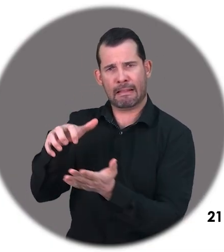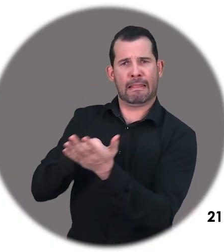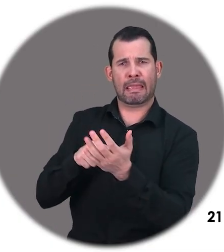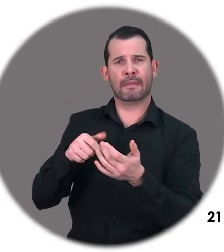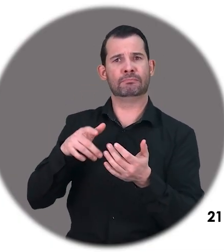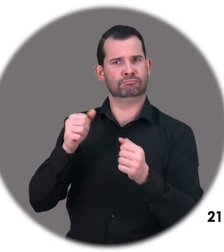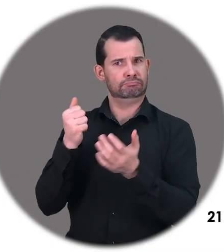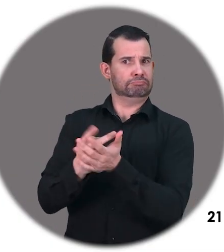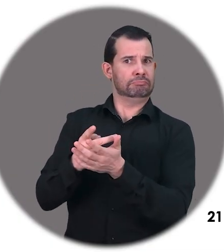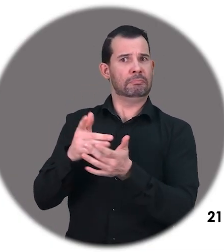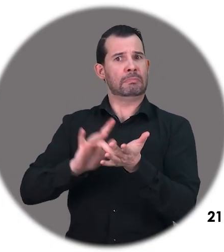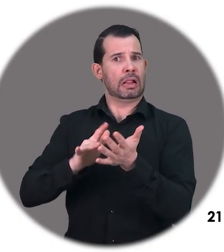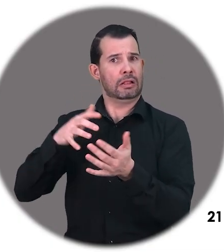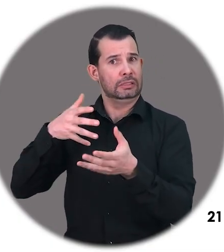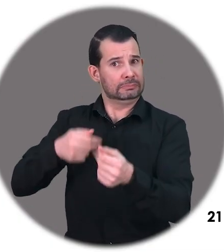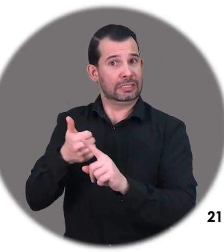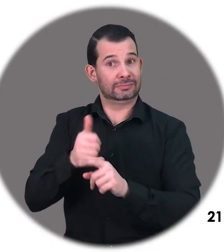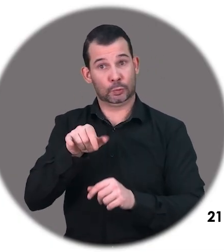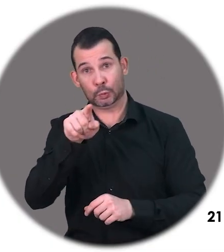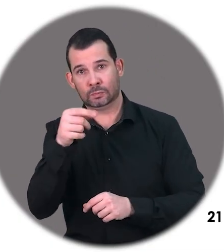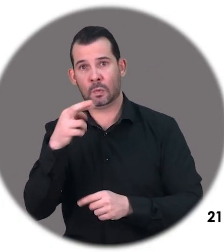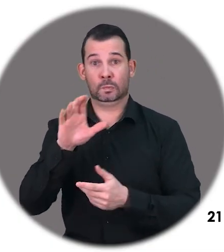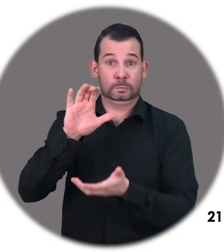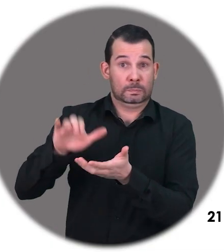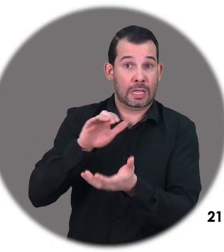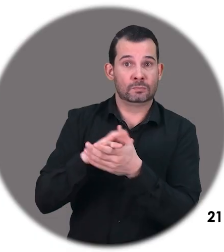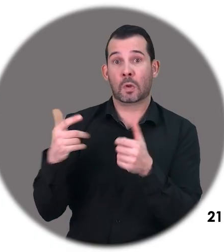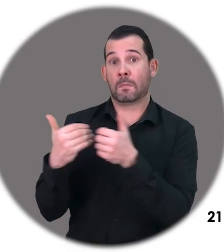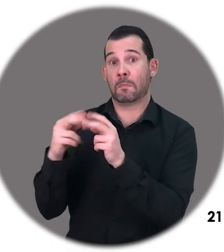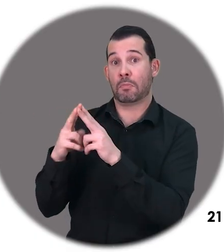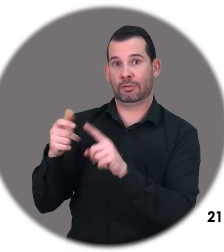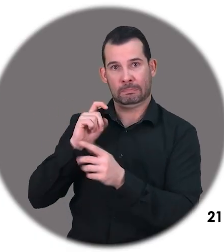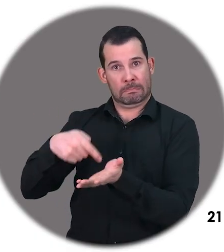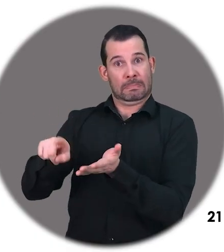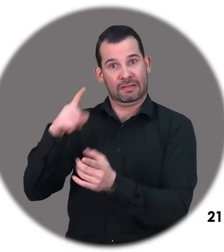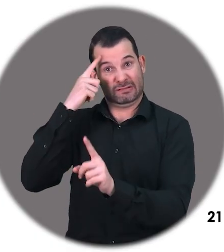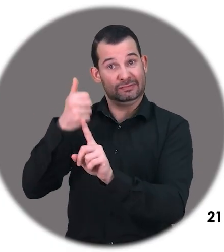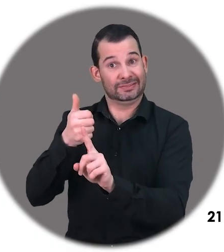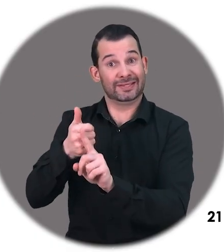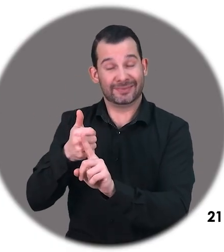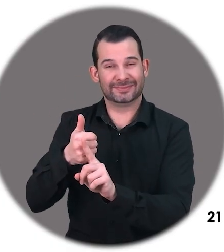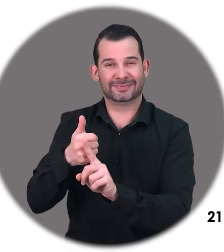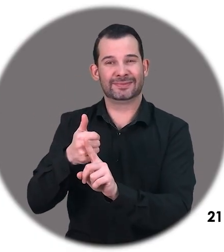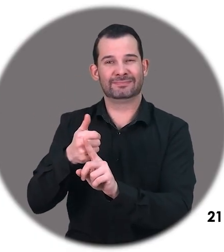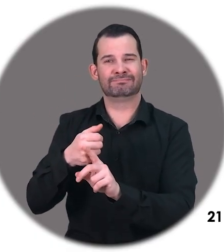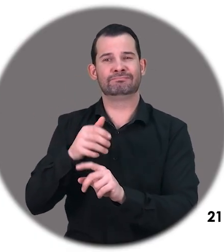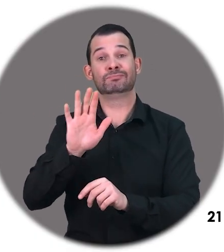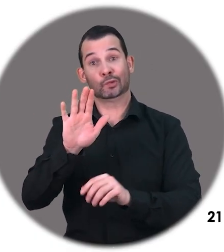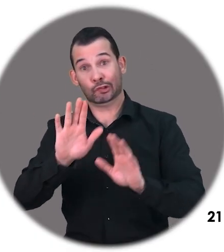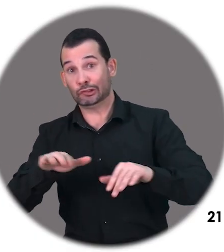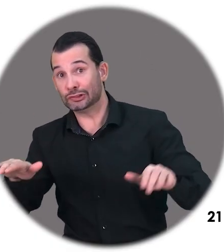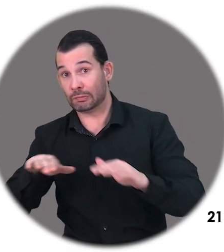You can claim eligible medical expenses that you or your spouse or common-law partner paid for yourselves,